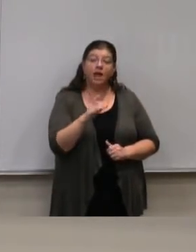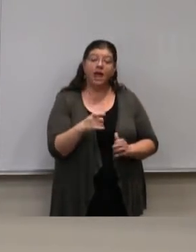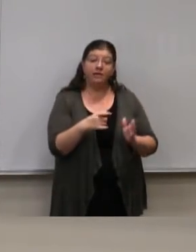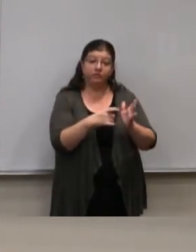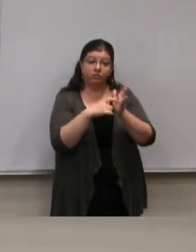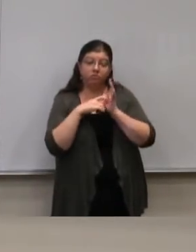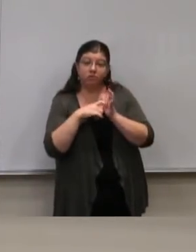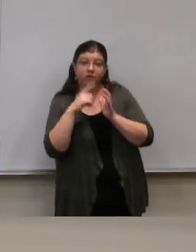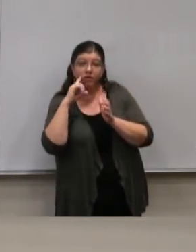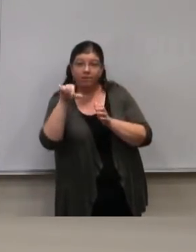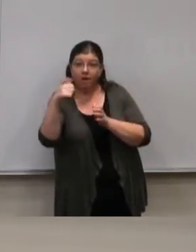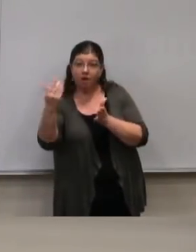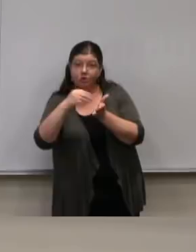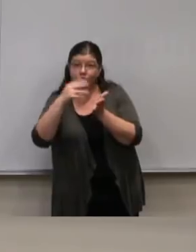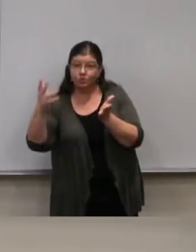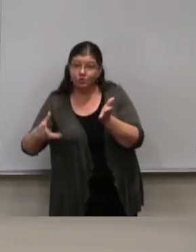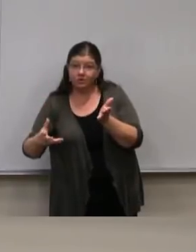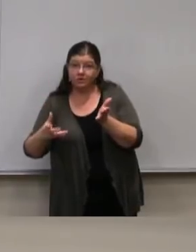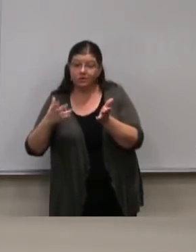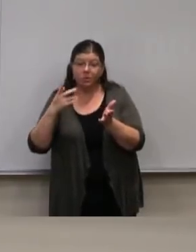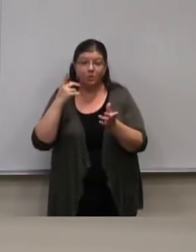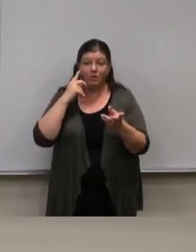where we're seeing this, we're seeing stories.